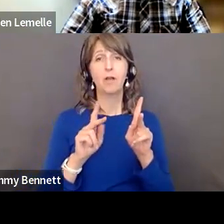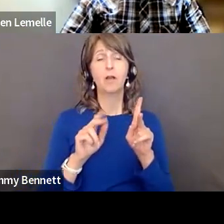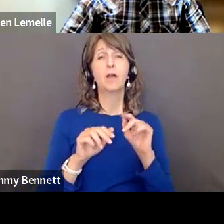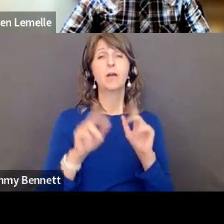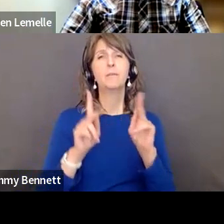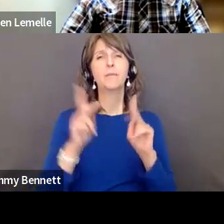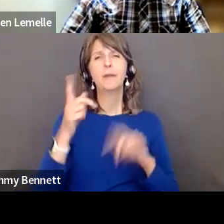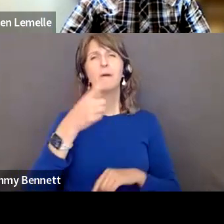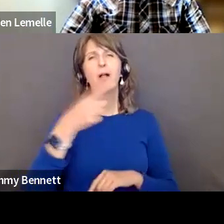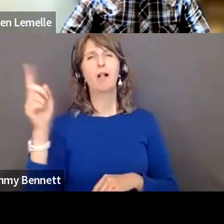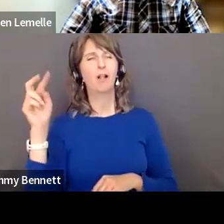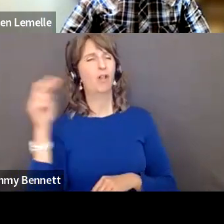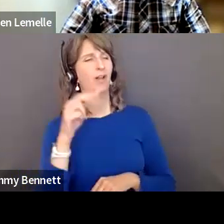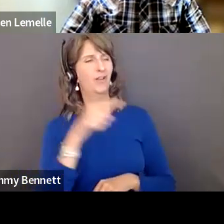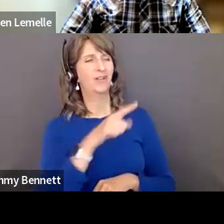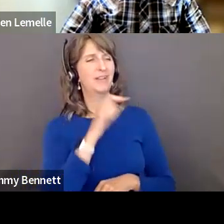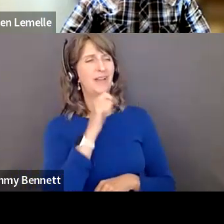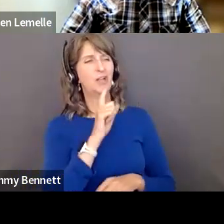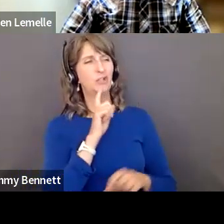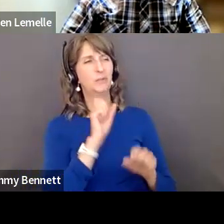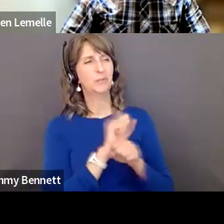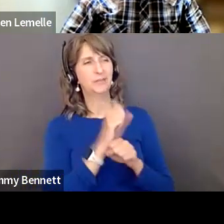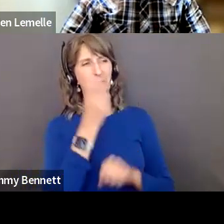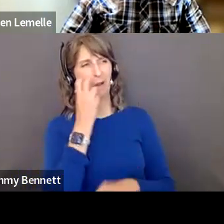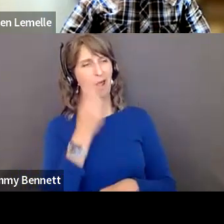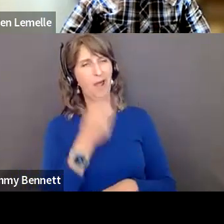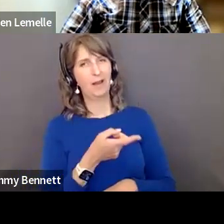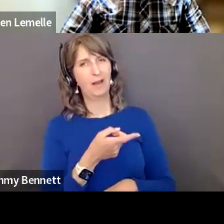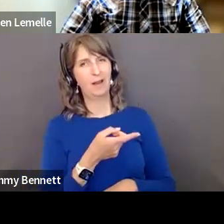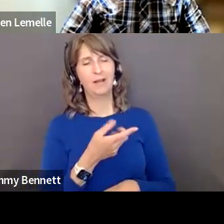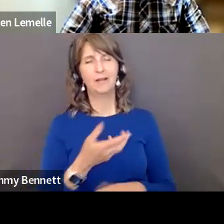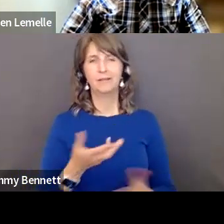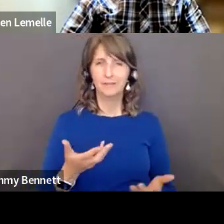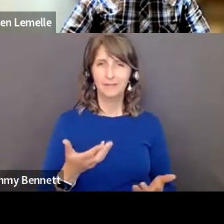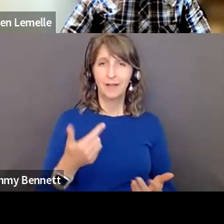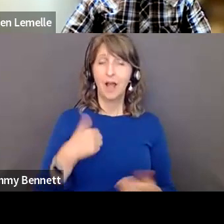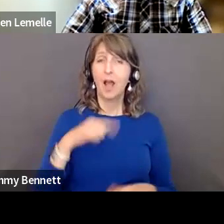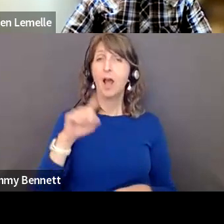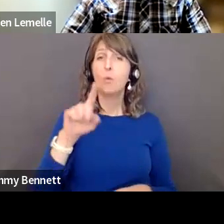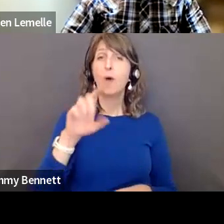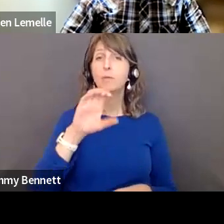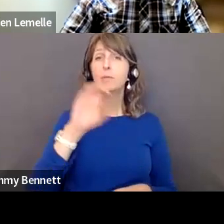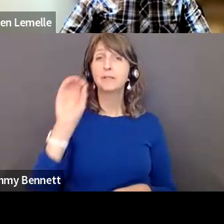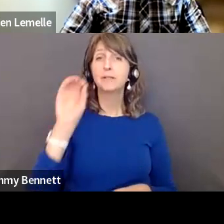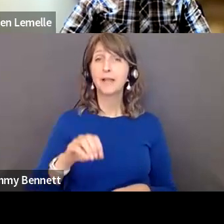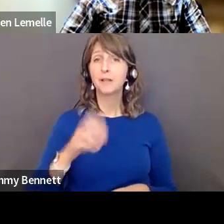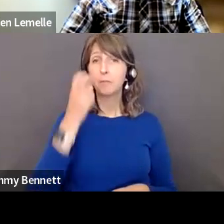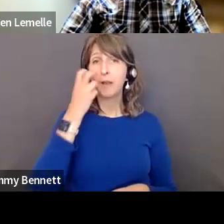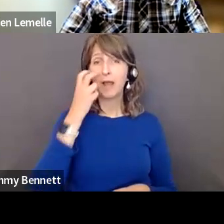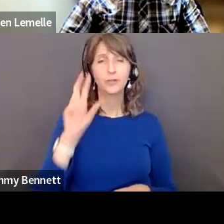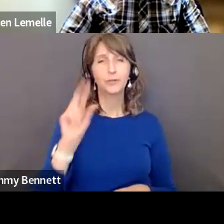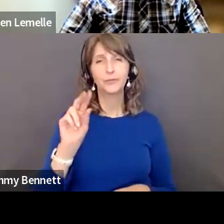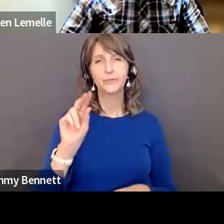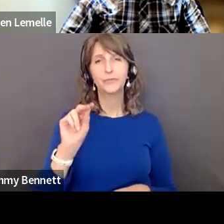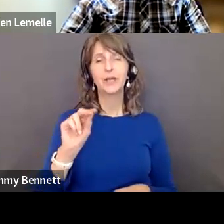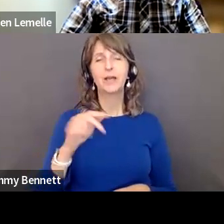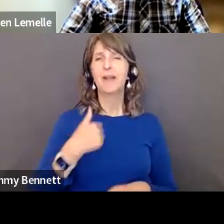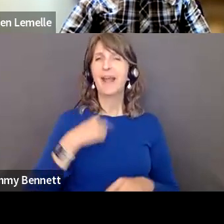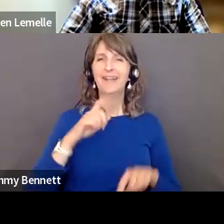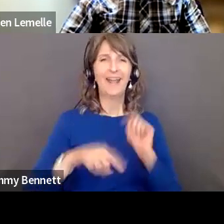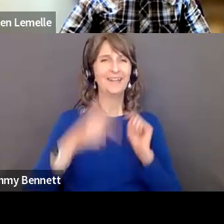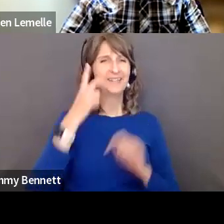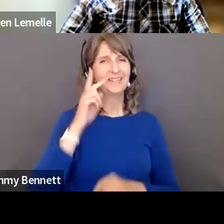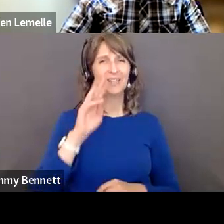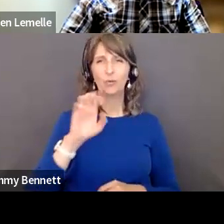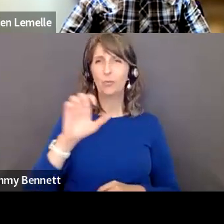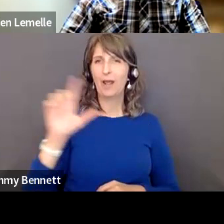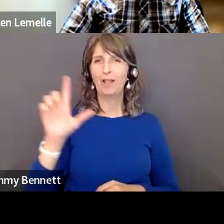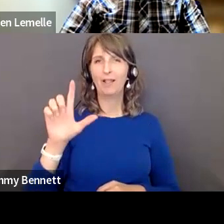Because I'm not fully blind, but I can't. See that well, so I'm in the middle and a lot of my teachers.